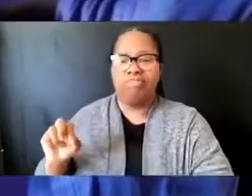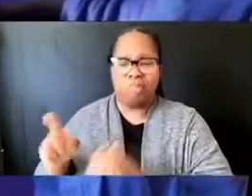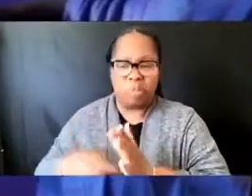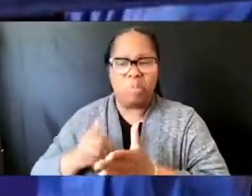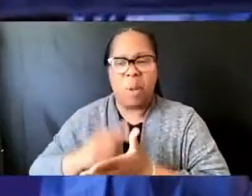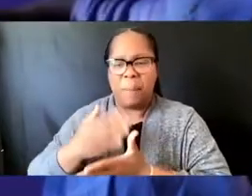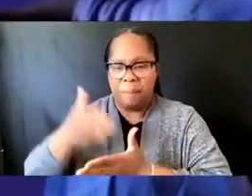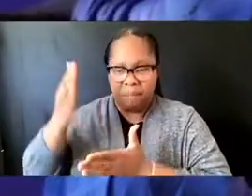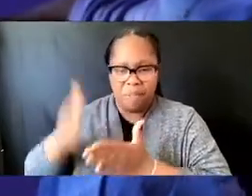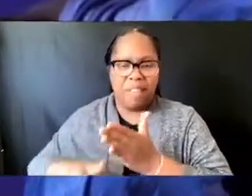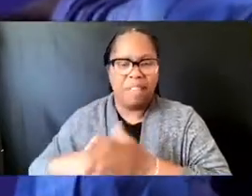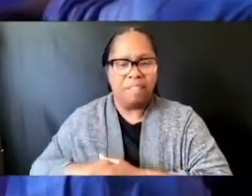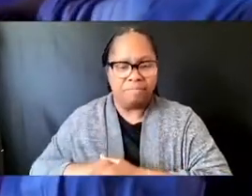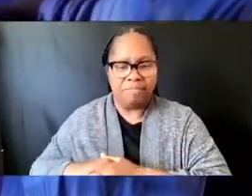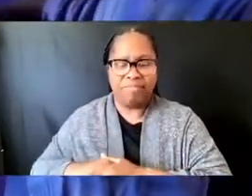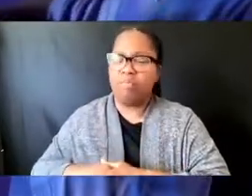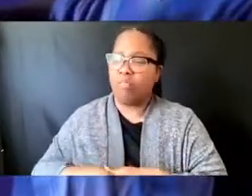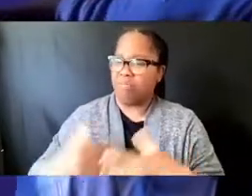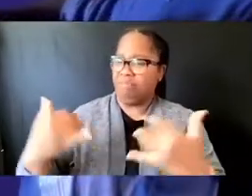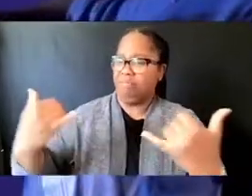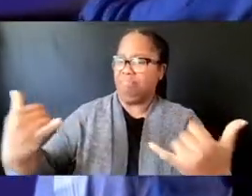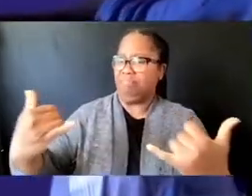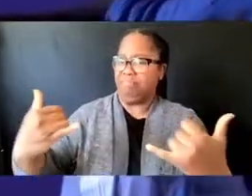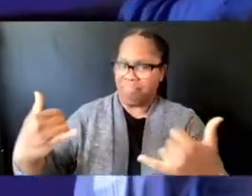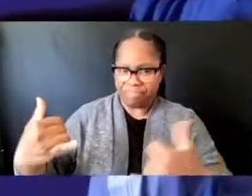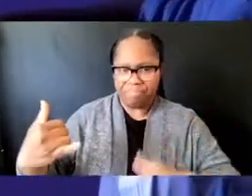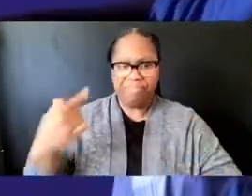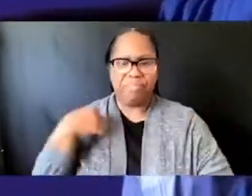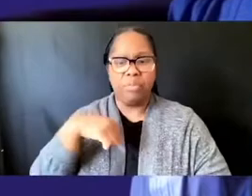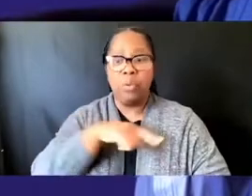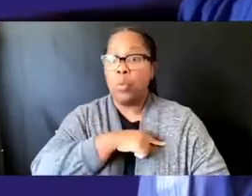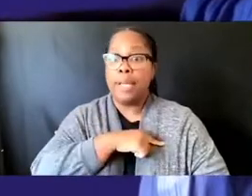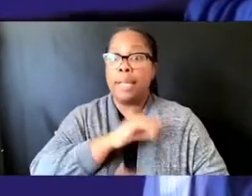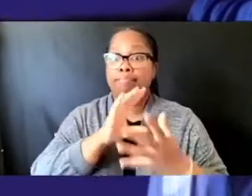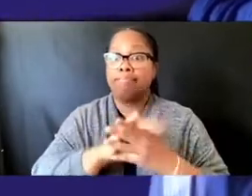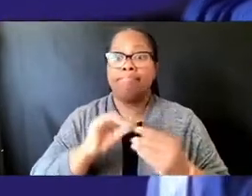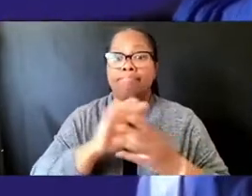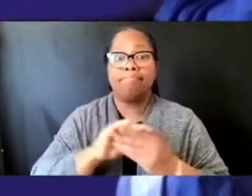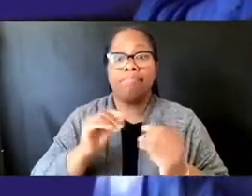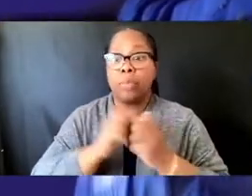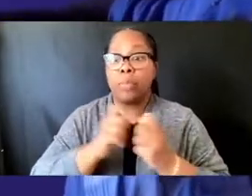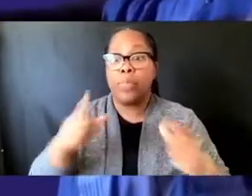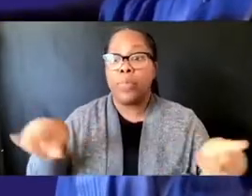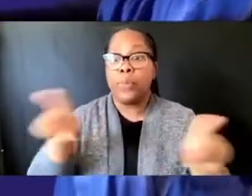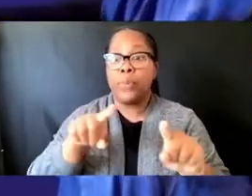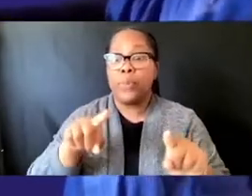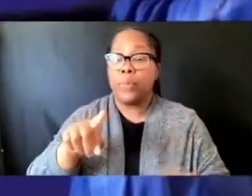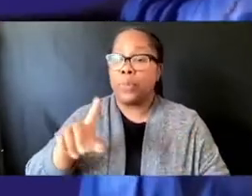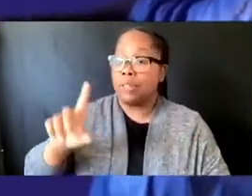So, it is on this day, that we say to you, democracy fly, fly away.